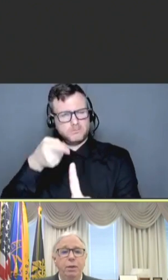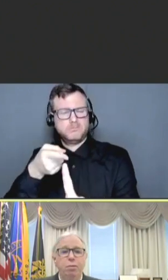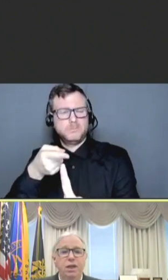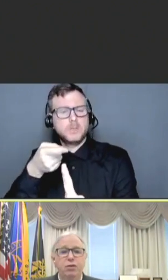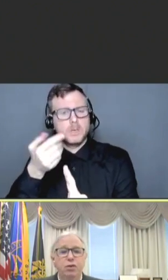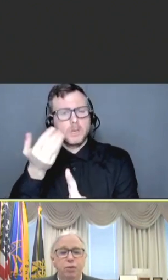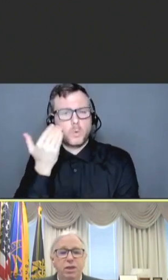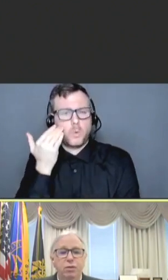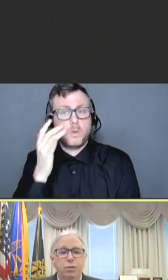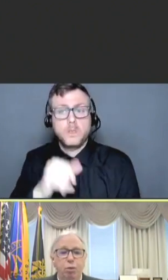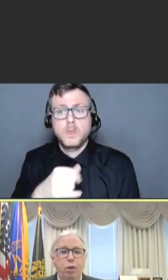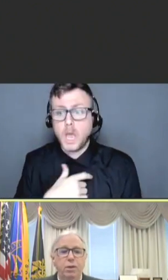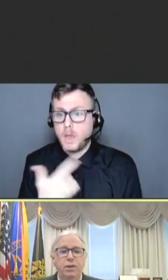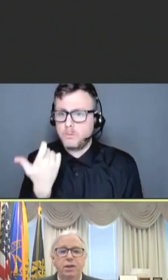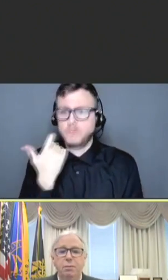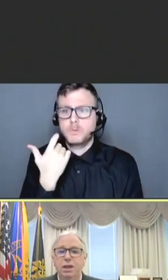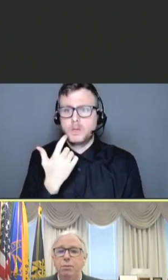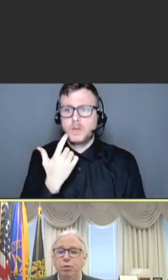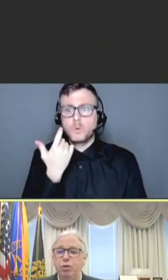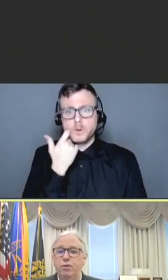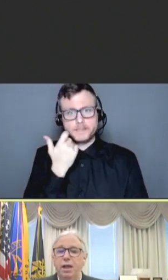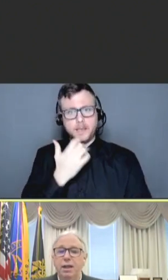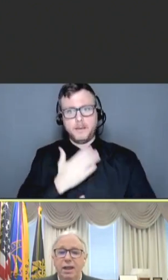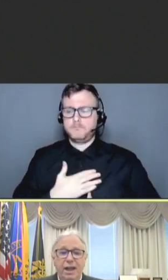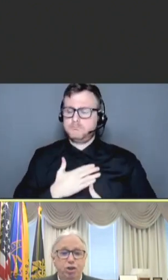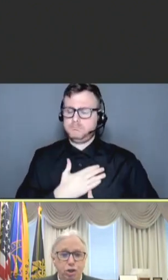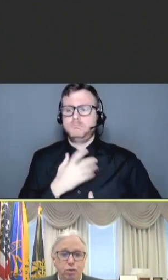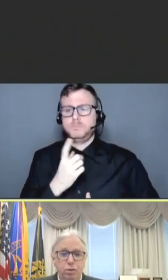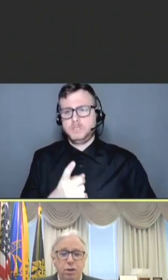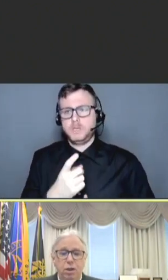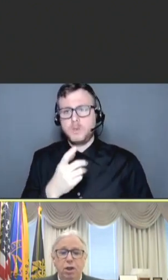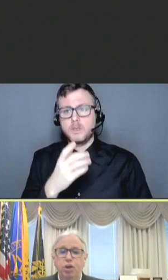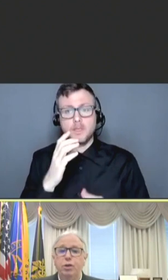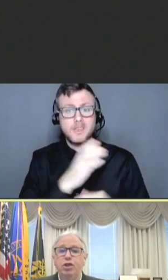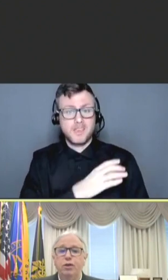I'm very pleased with the recent report that the committee approved last June to